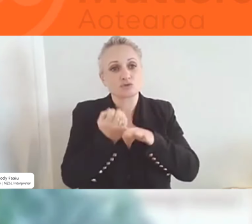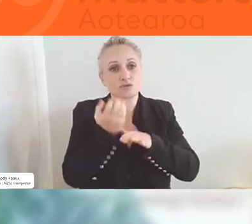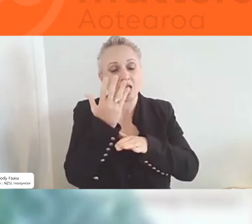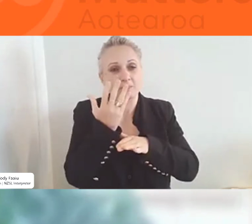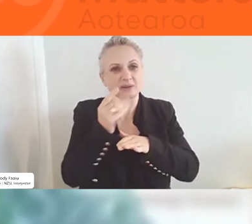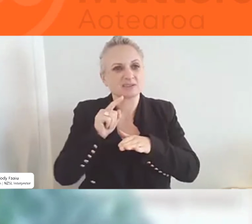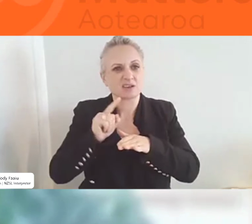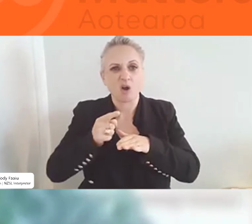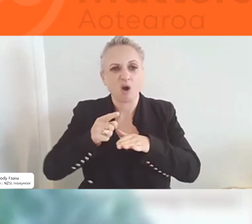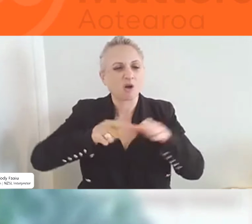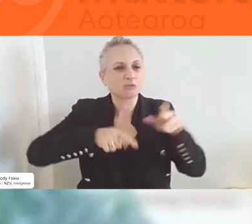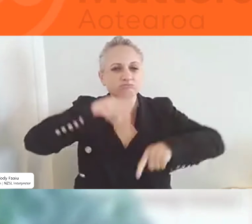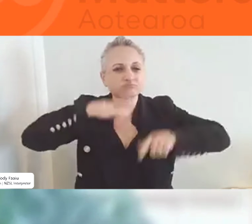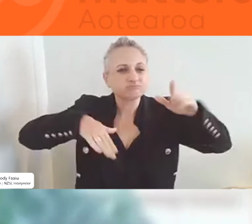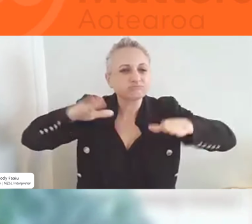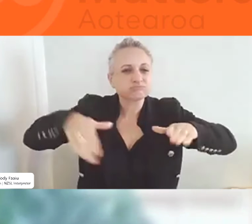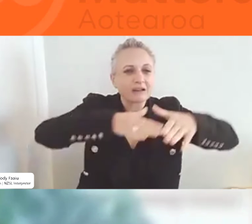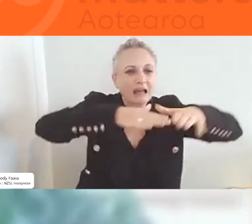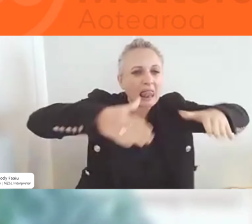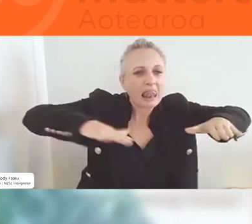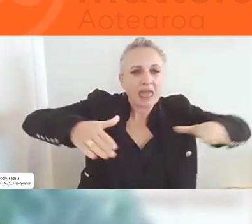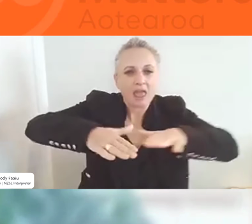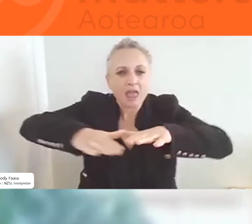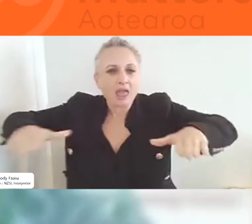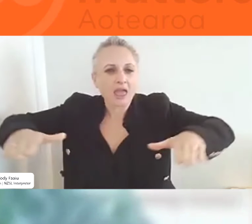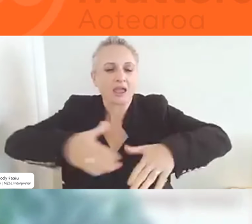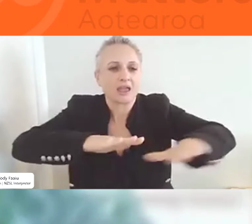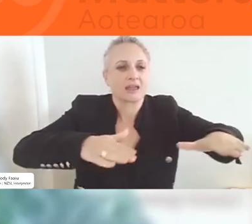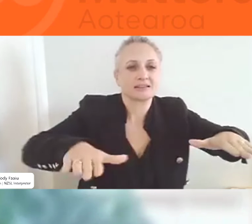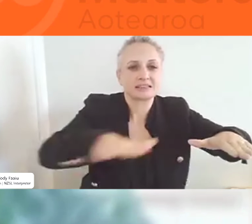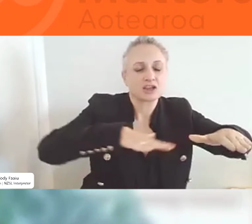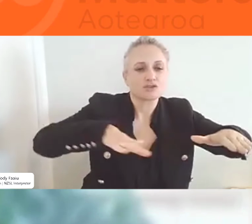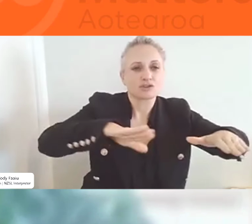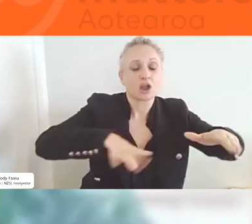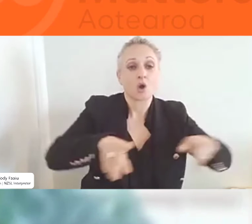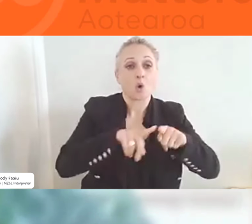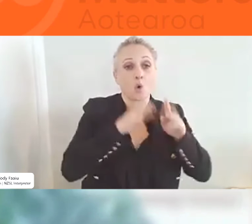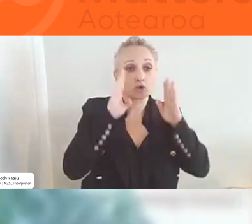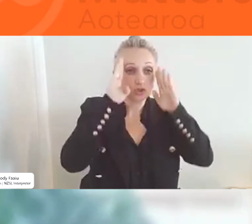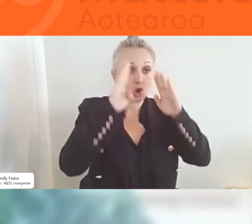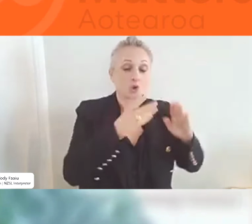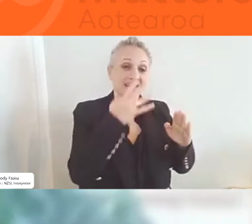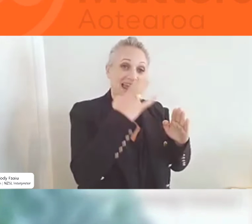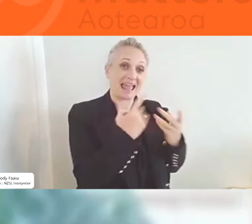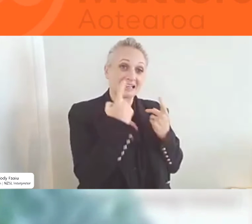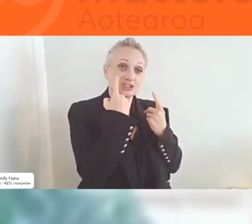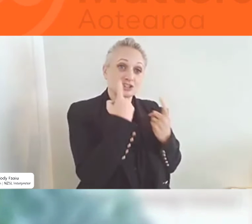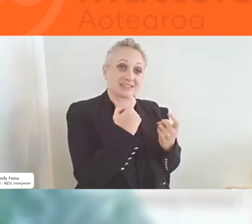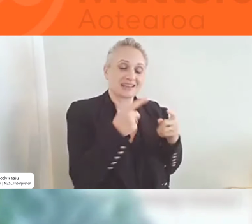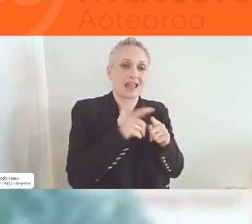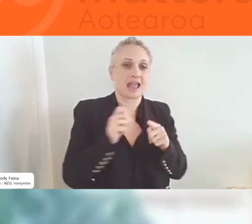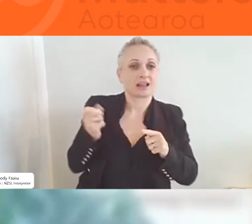and some experience in aged care and hospitality-type work also.